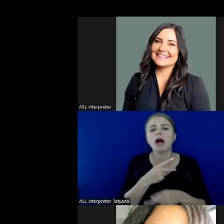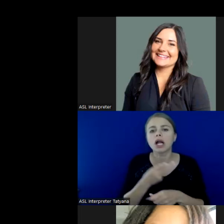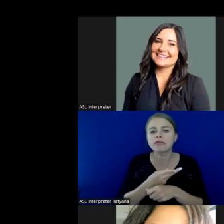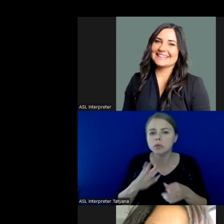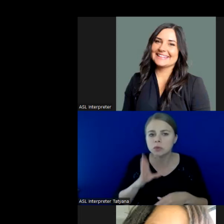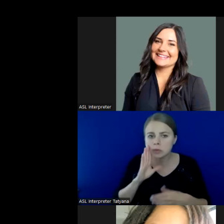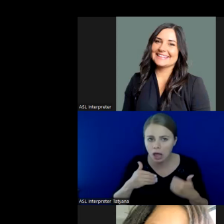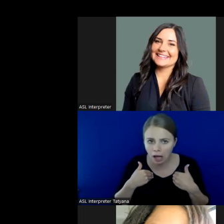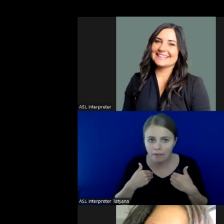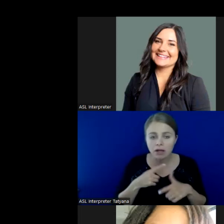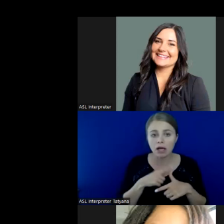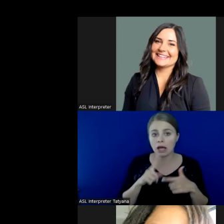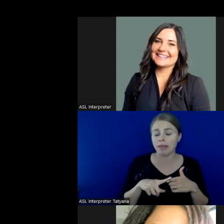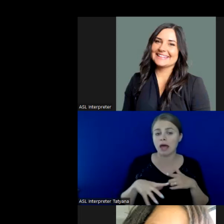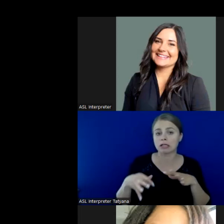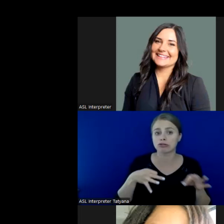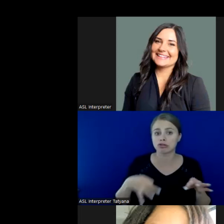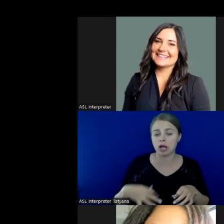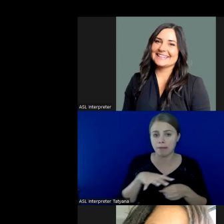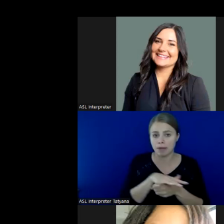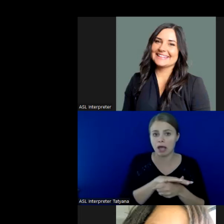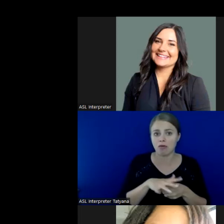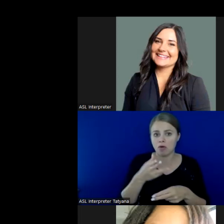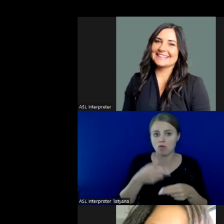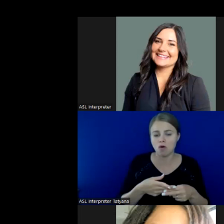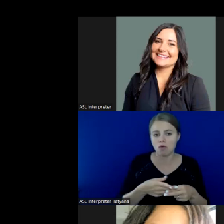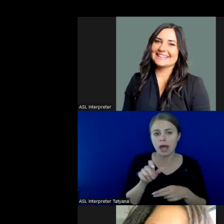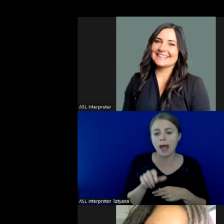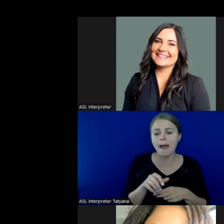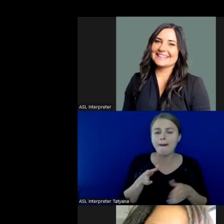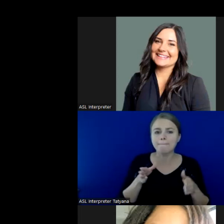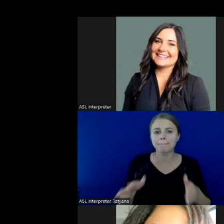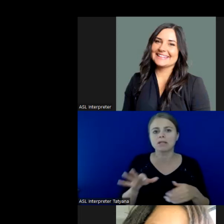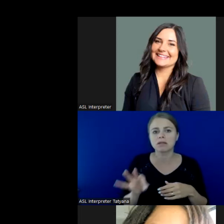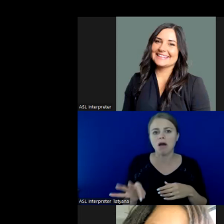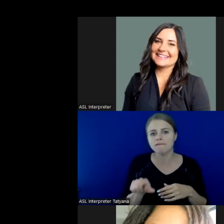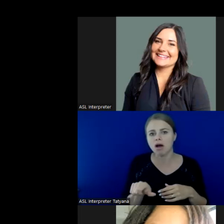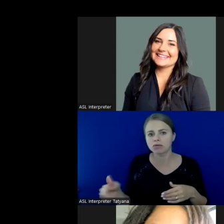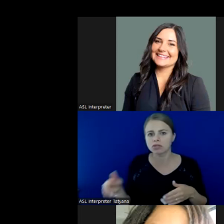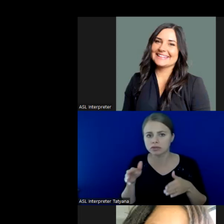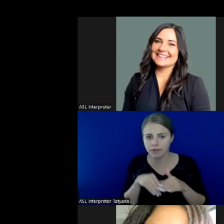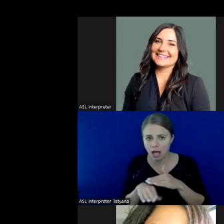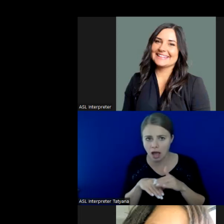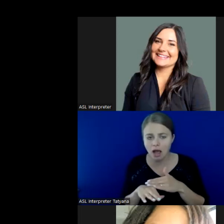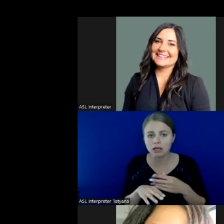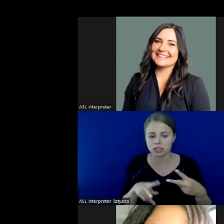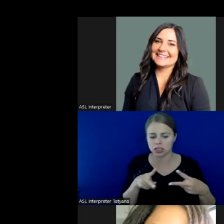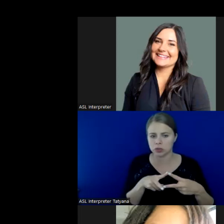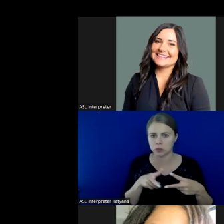And then it described in an area called Means of Alternate Access, it listed the following two statements.